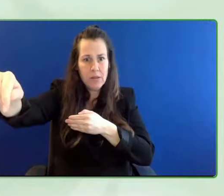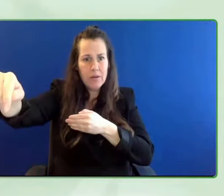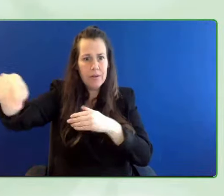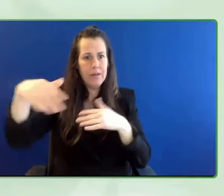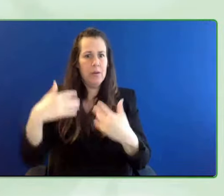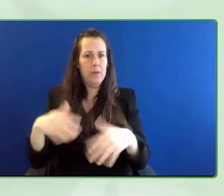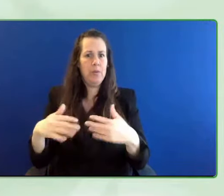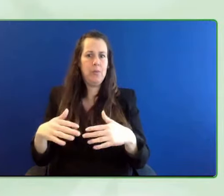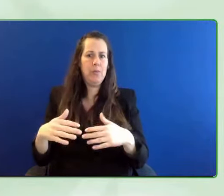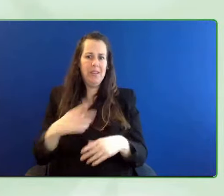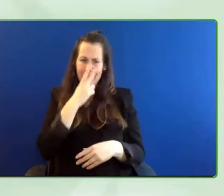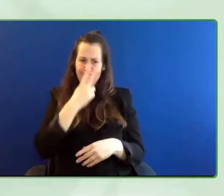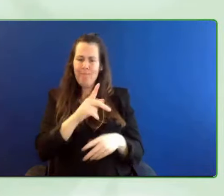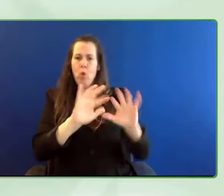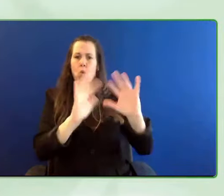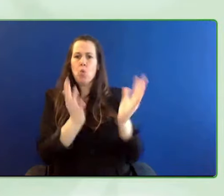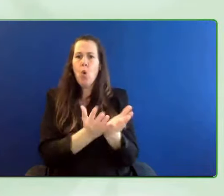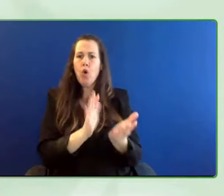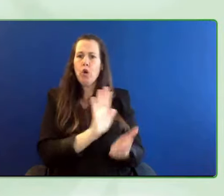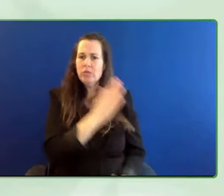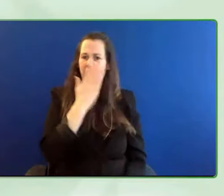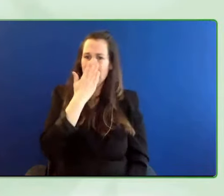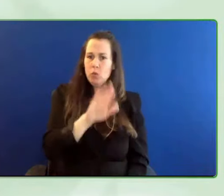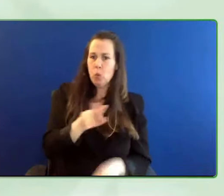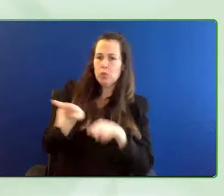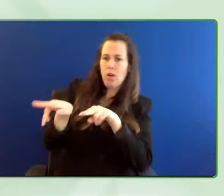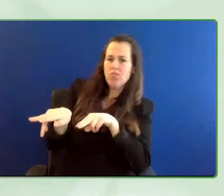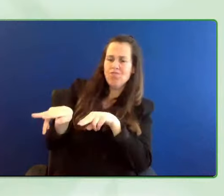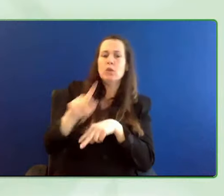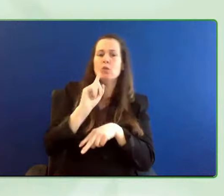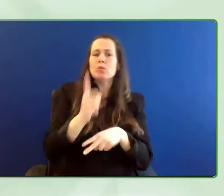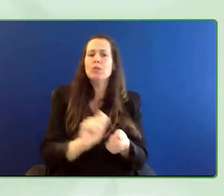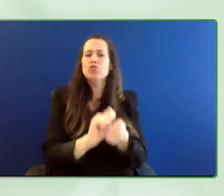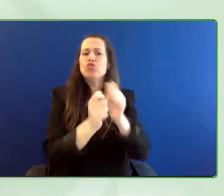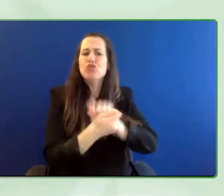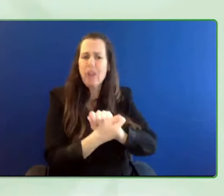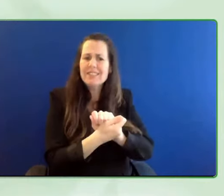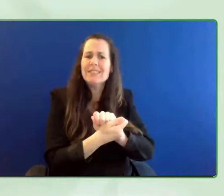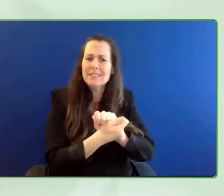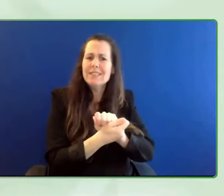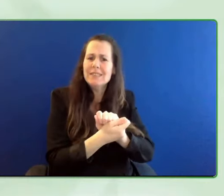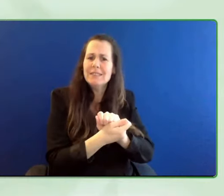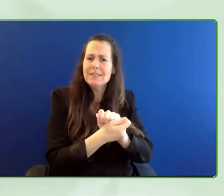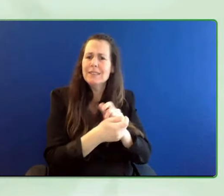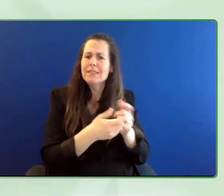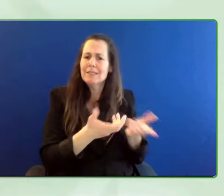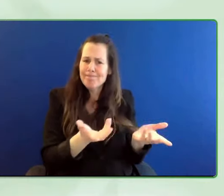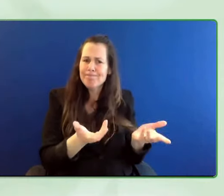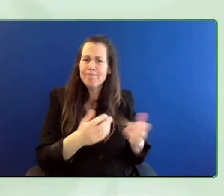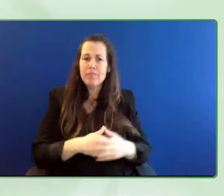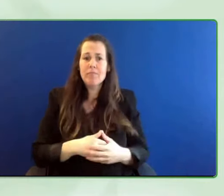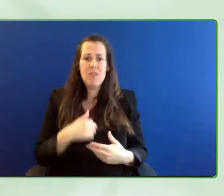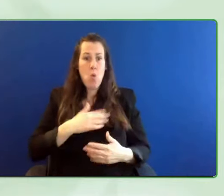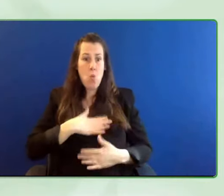It is an honor and privilege to be the first and only pharmaceutical company to be invited to the Zero Project forum.